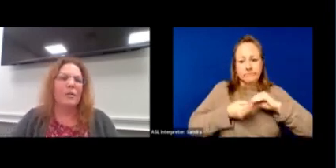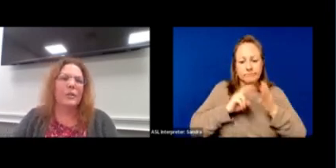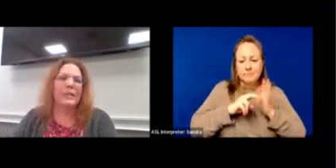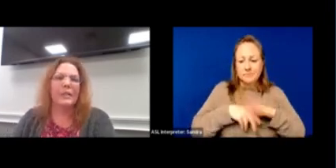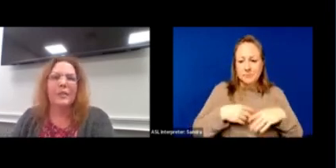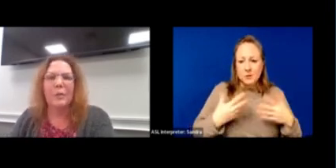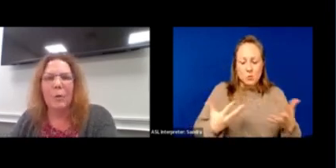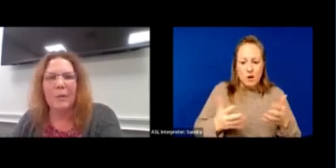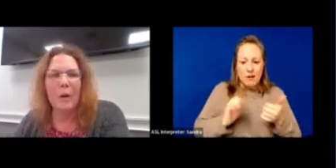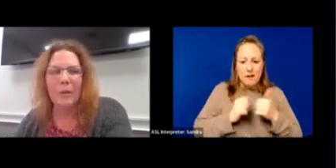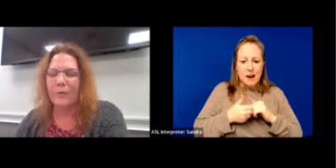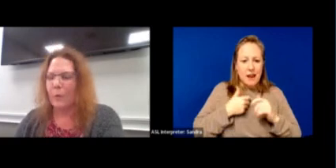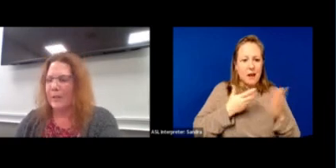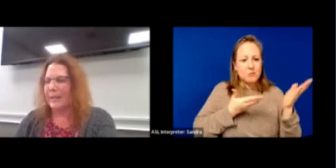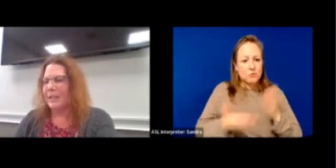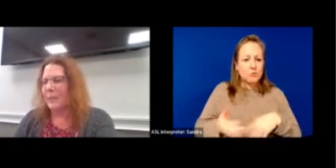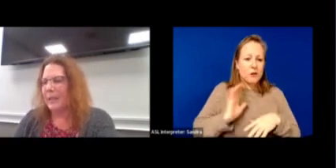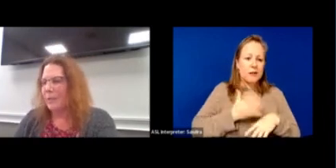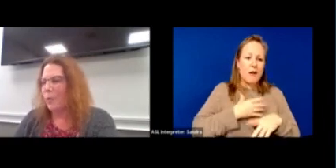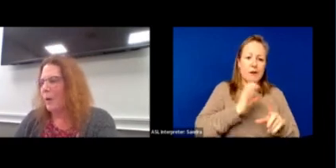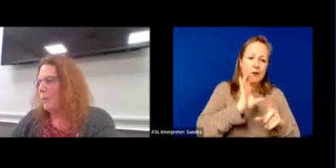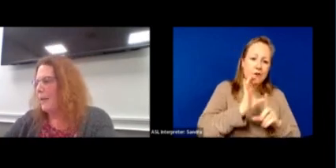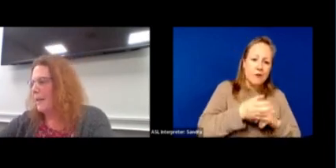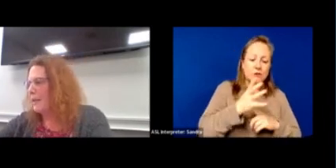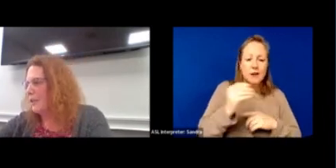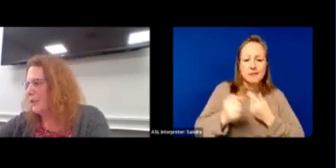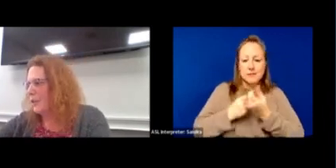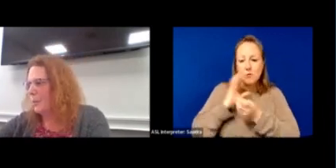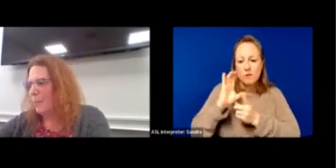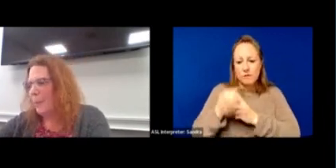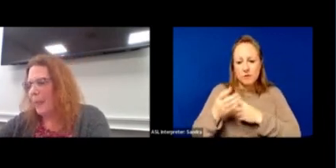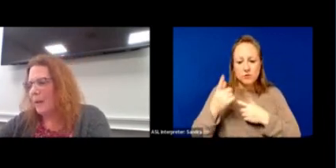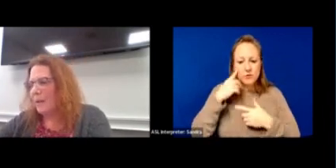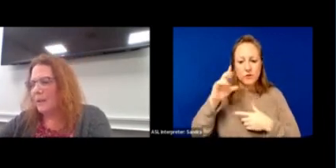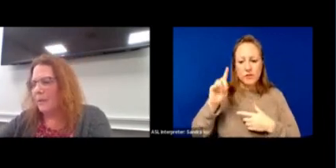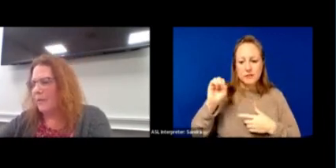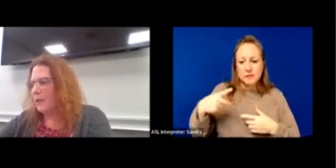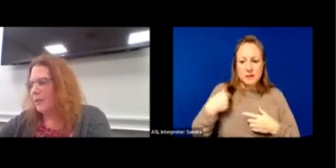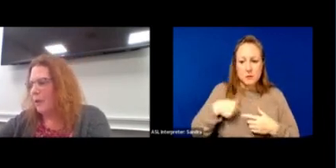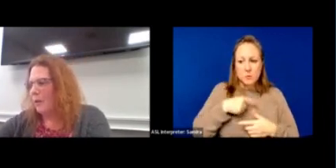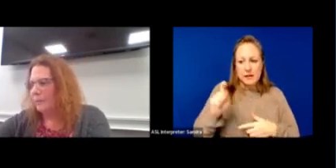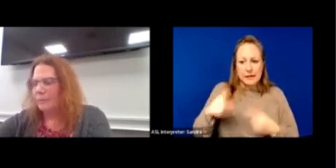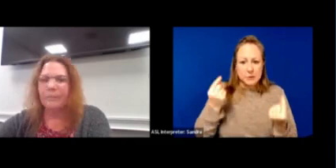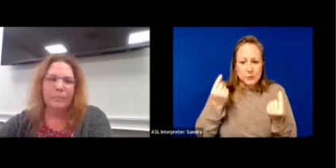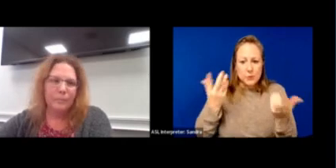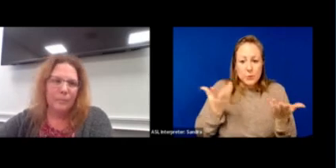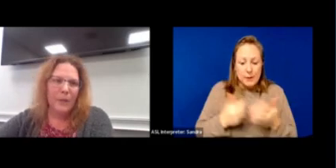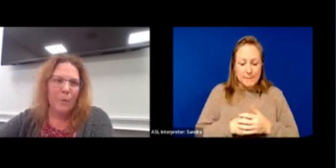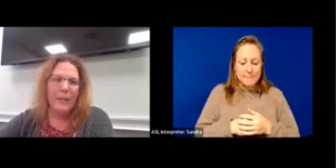cultures into supportive cultures for DSPs? What do we need to do? So first of all, we